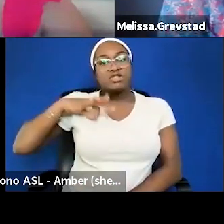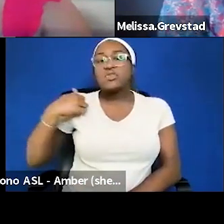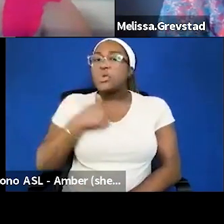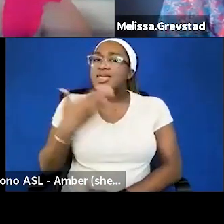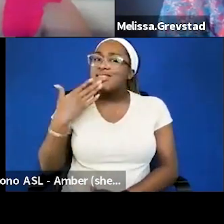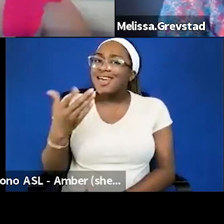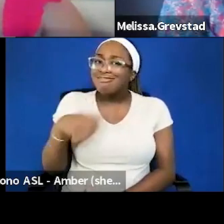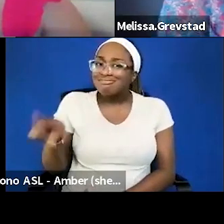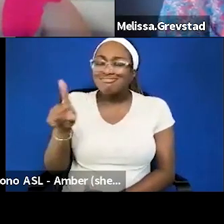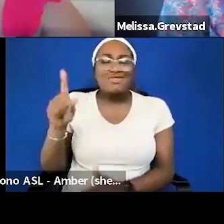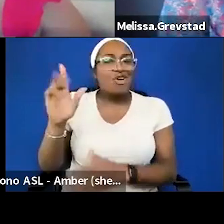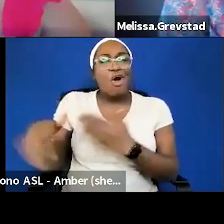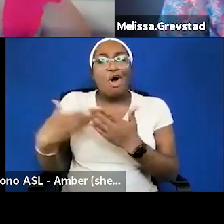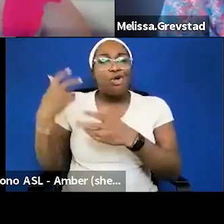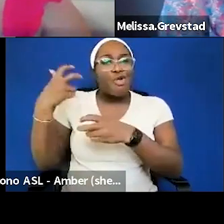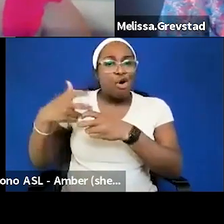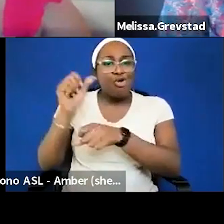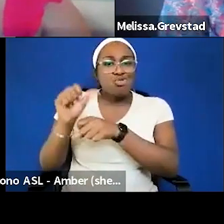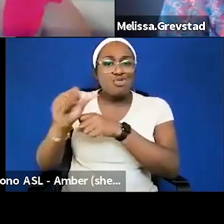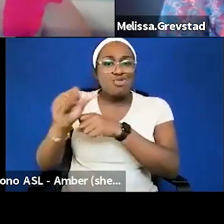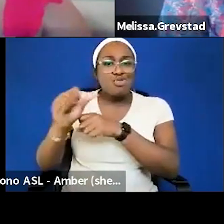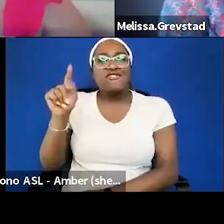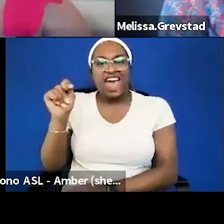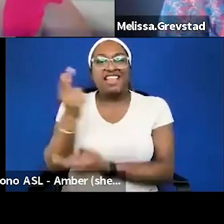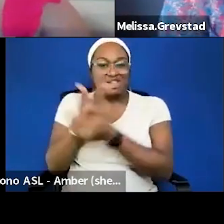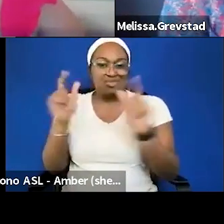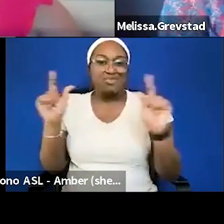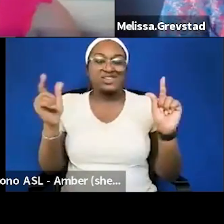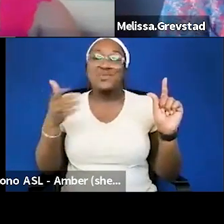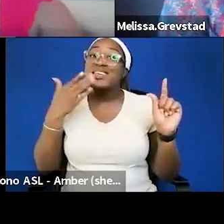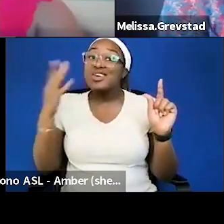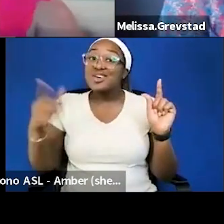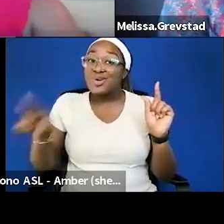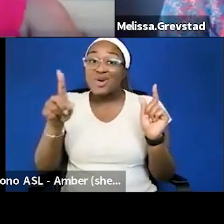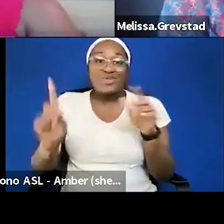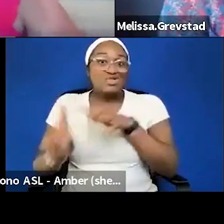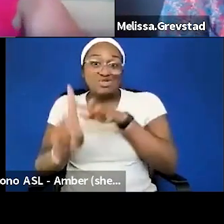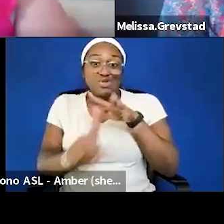for all the hard work that they do for fat liberation. And we thank you for all the ways that you show up to support us.